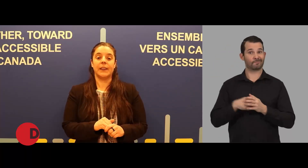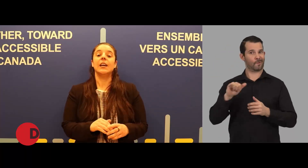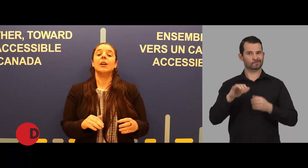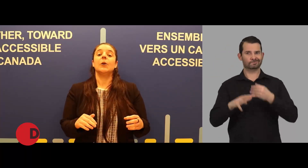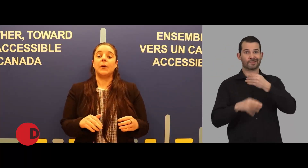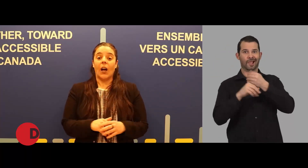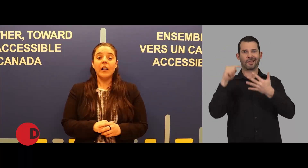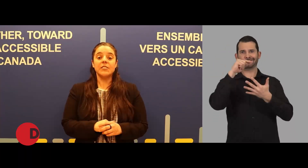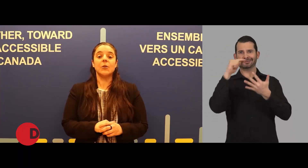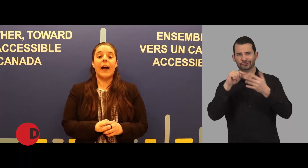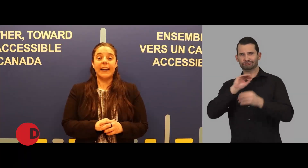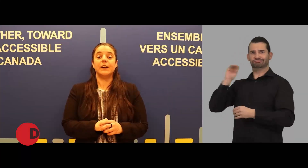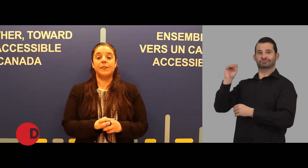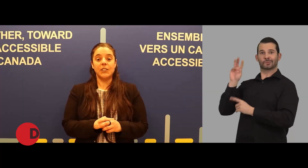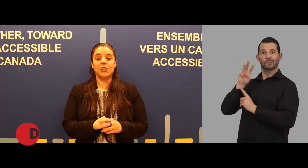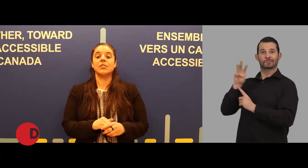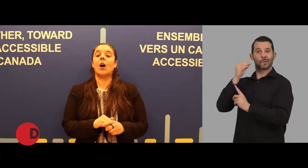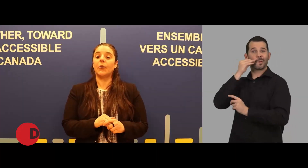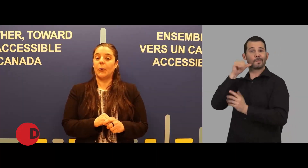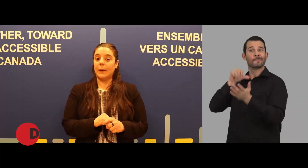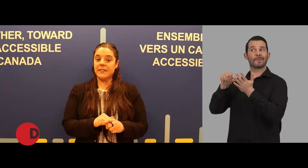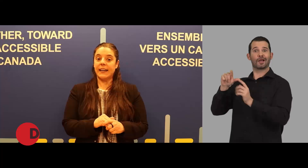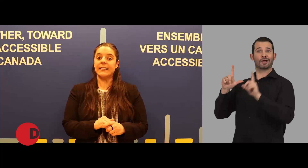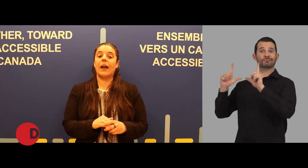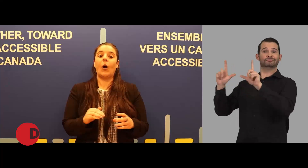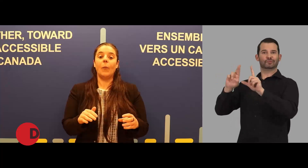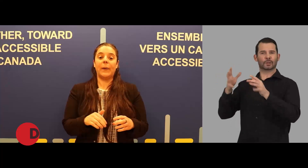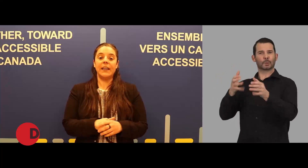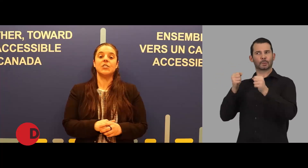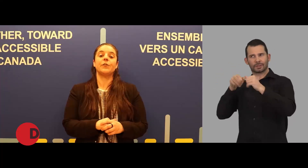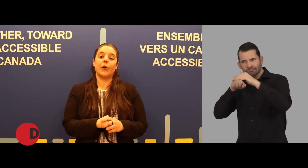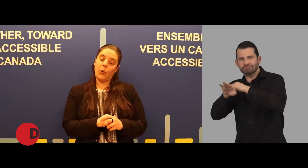We also added a feature on our website's homepage for quick access.